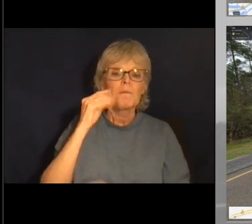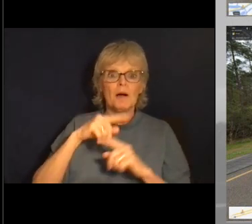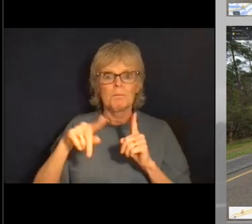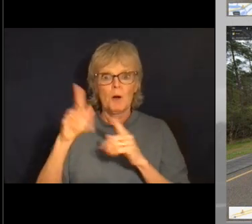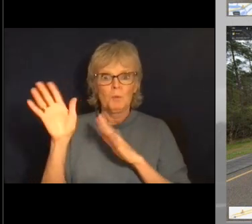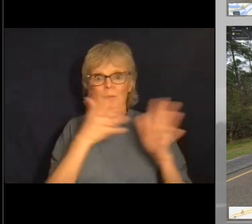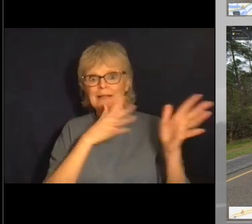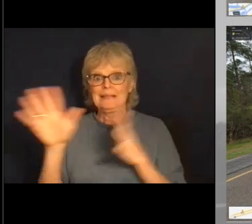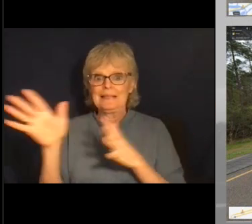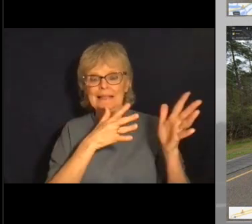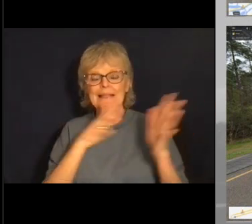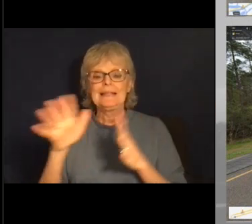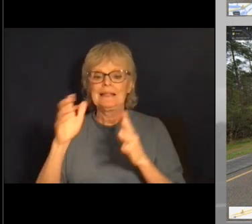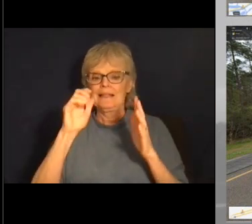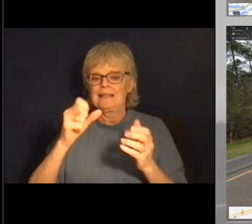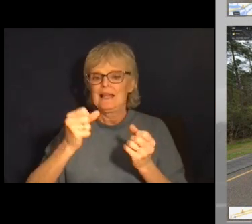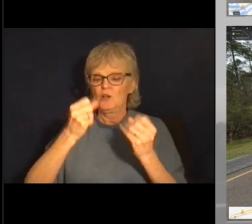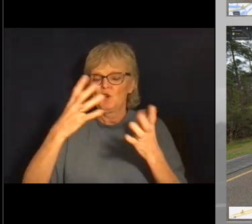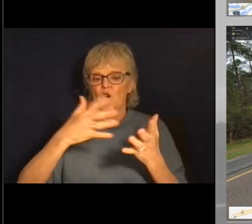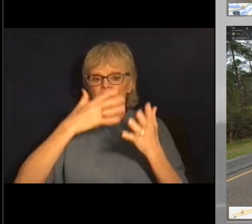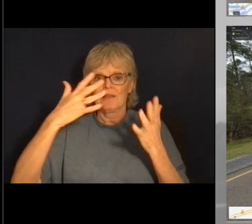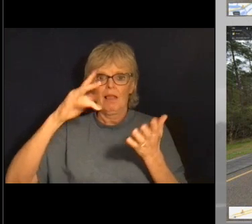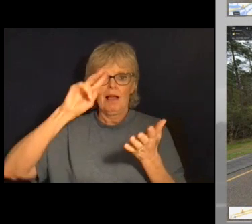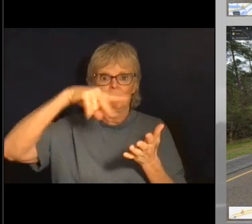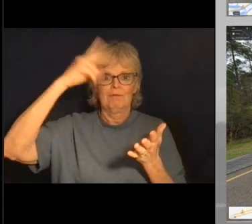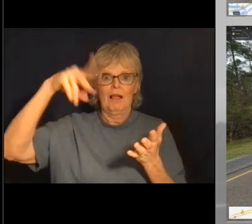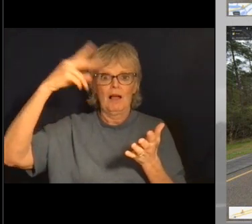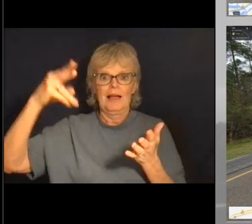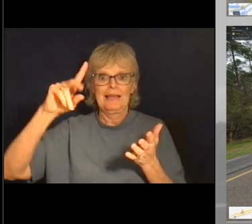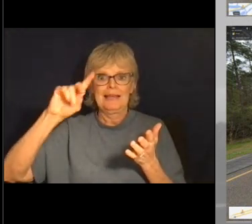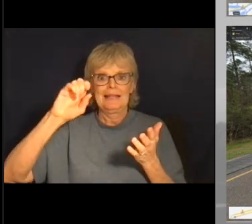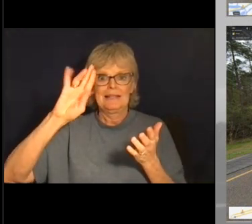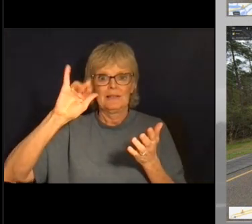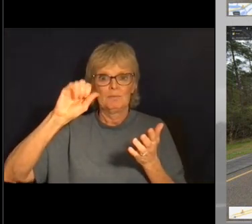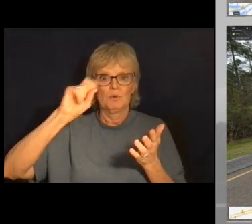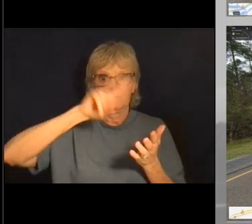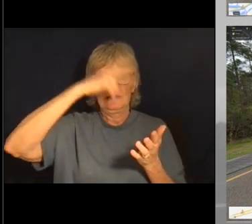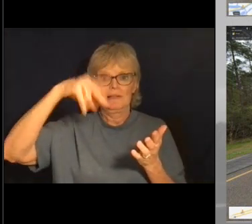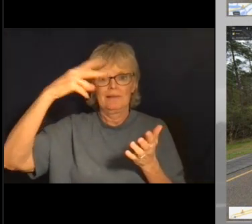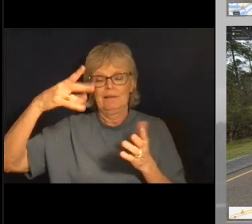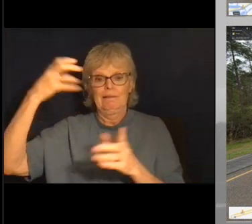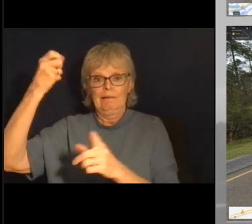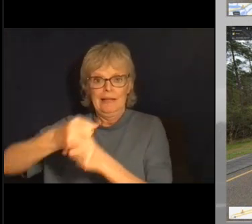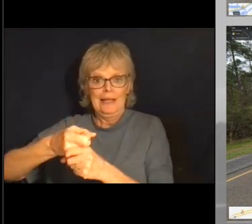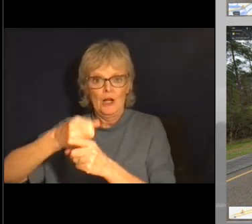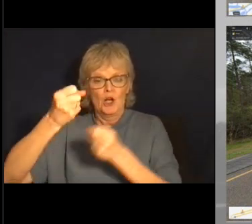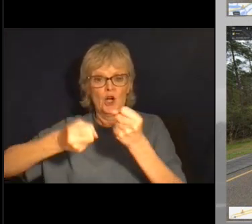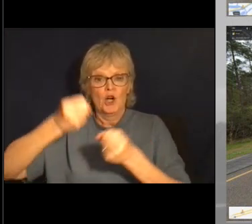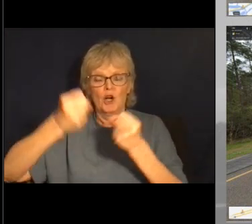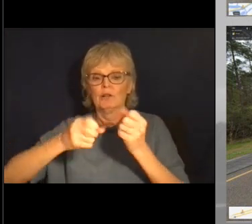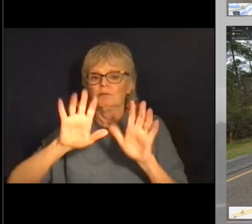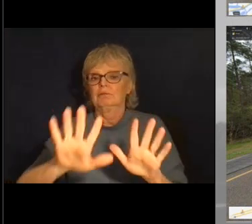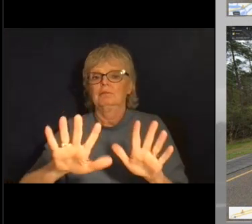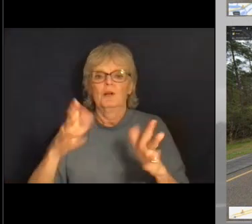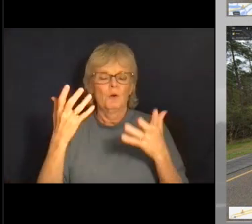because that can actually cause a lot of debris. And if that blows into the car, now we've got a problem, right? So we don't want to put ourselves at risk